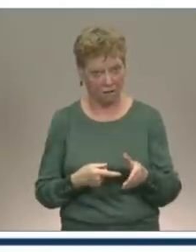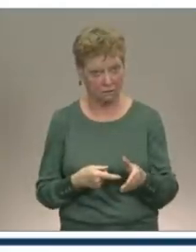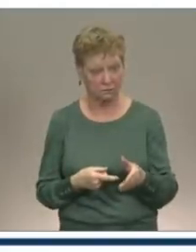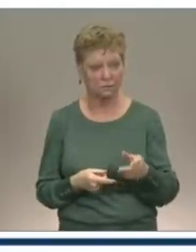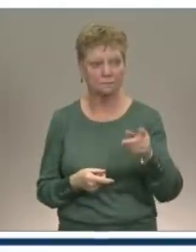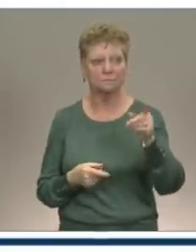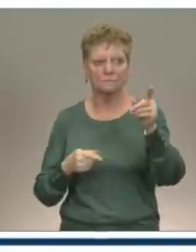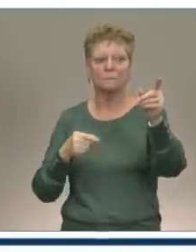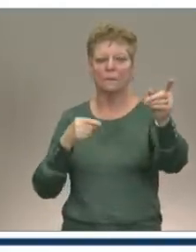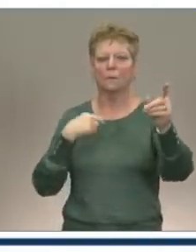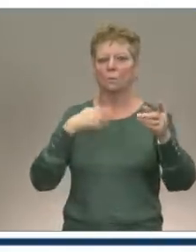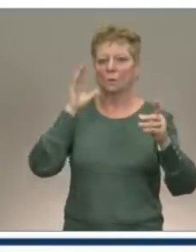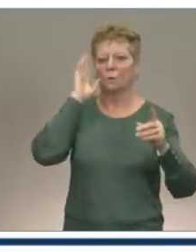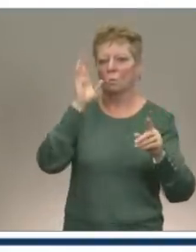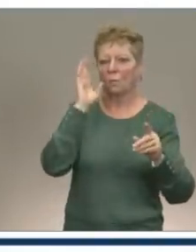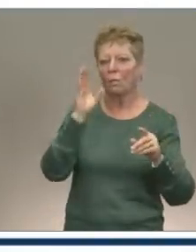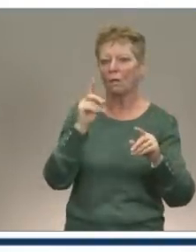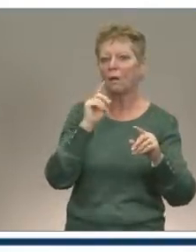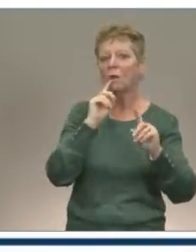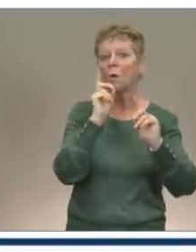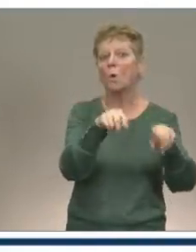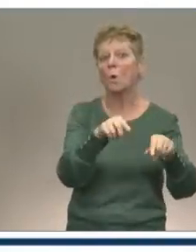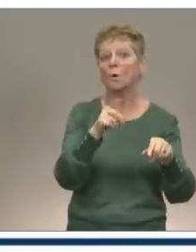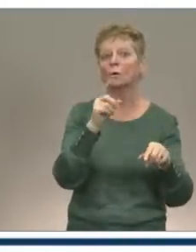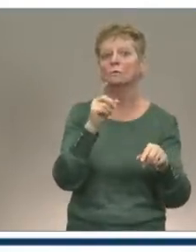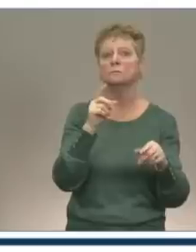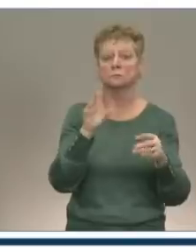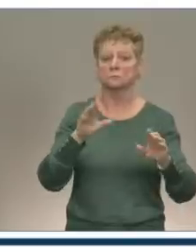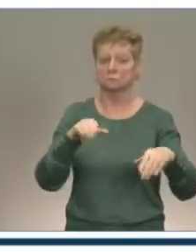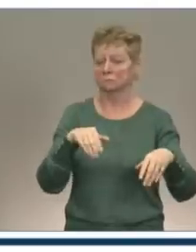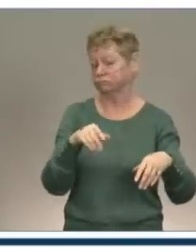in the order and there are penalties associated with that so there's no question about it at all